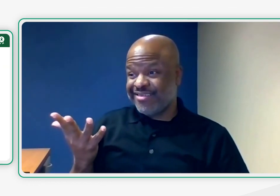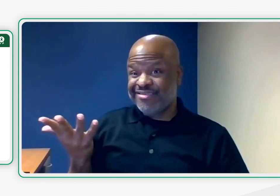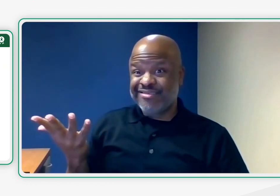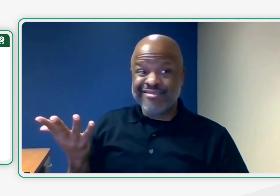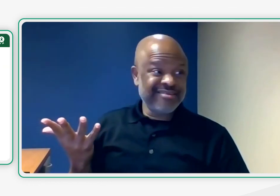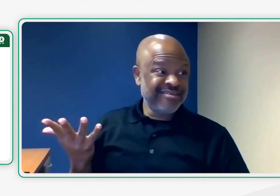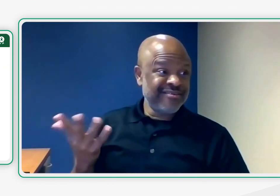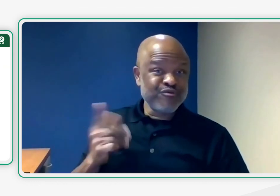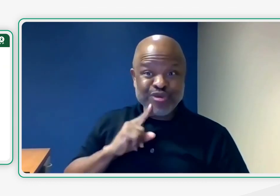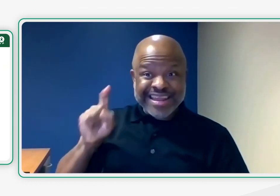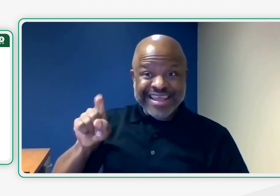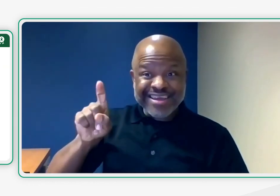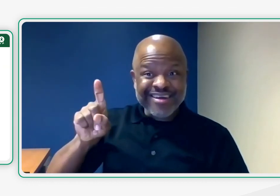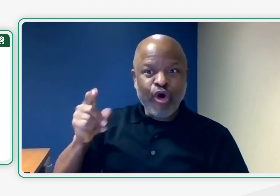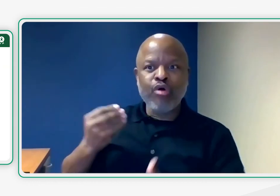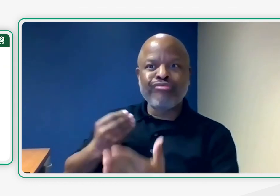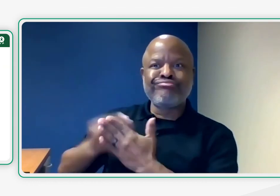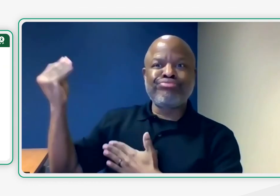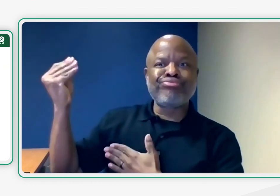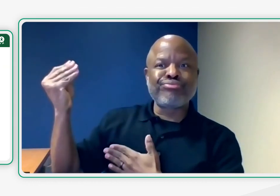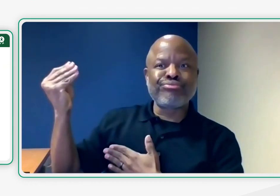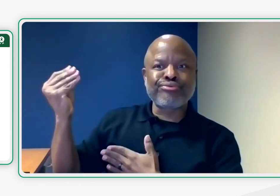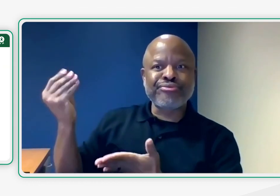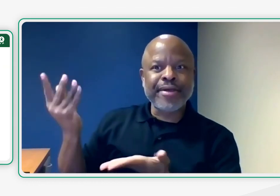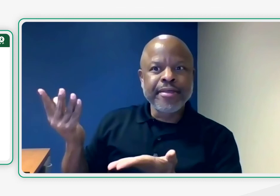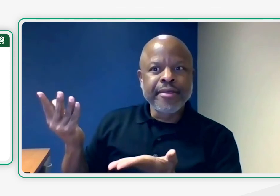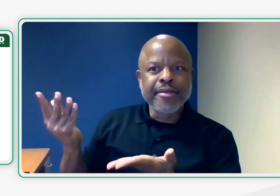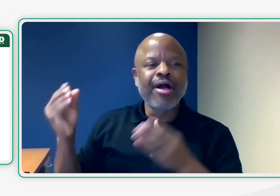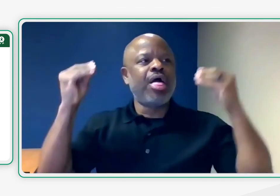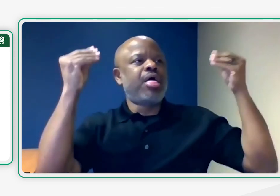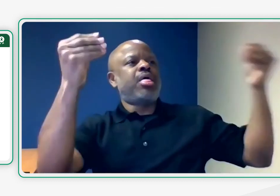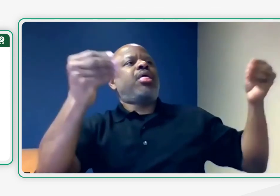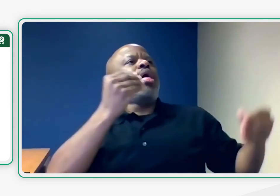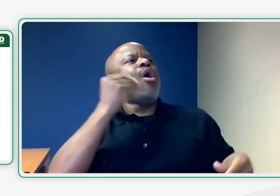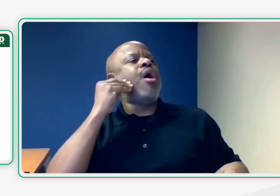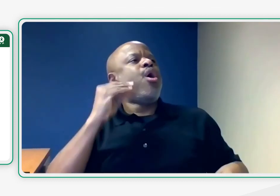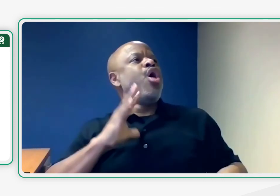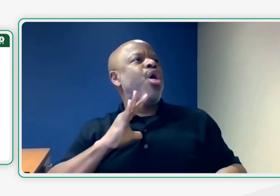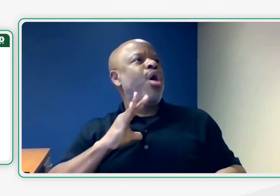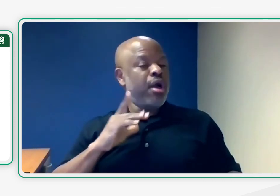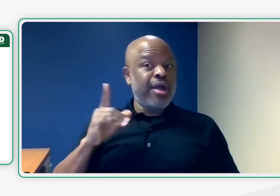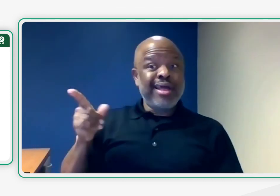So, it's like: Do I have enough money to buy, let's say, a 70-inch TV? Is that something I really need? Is that wise spending?